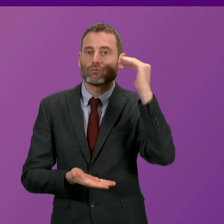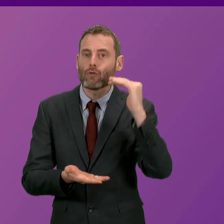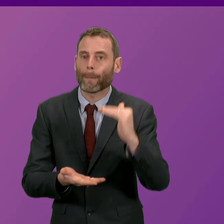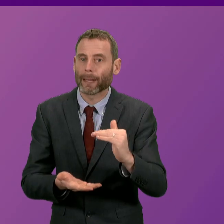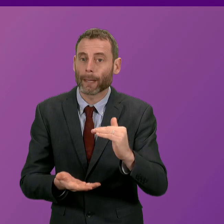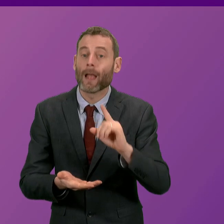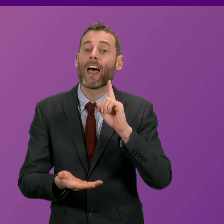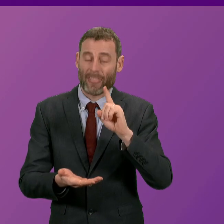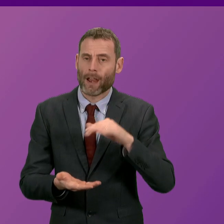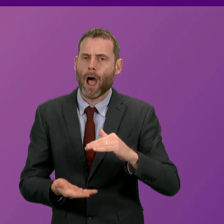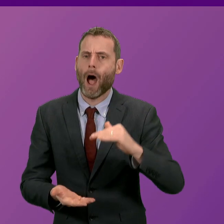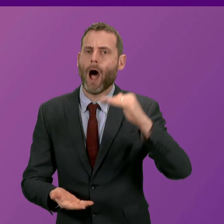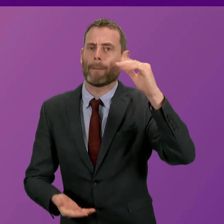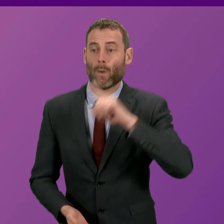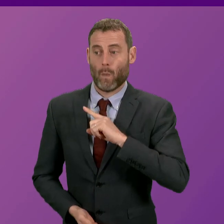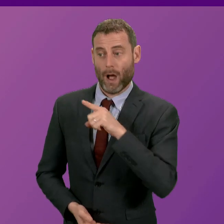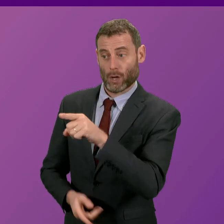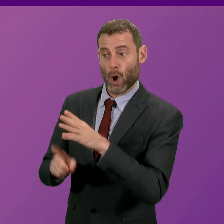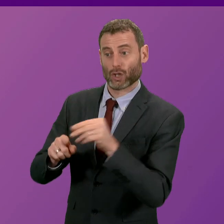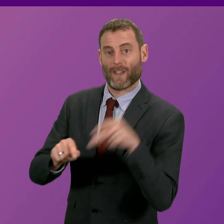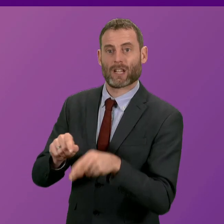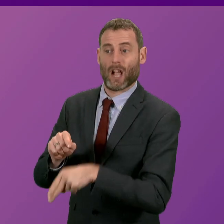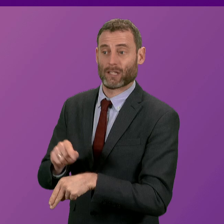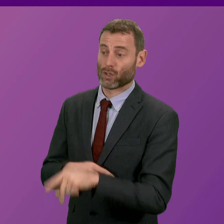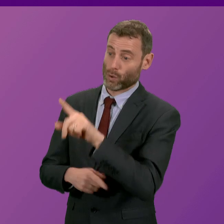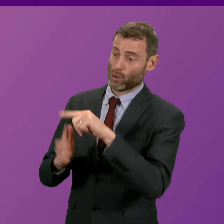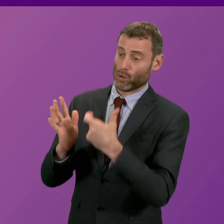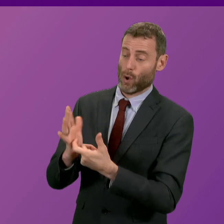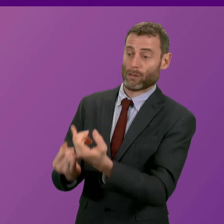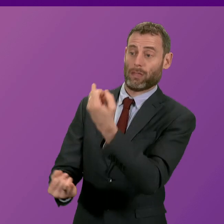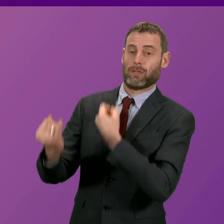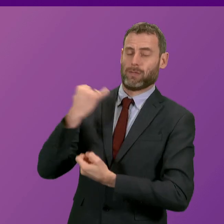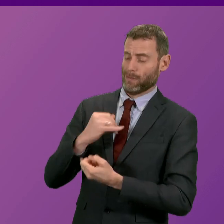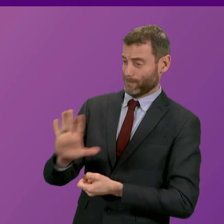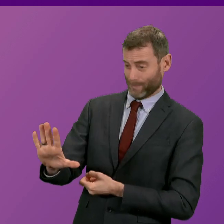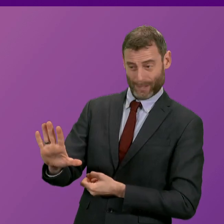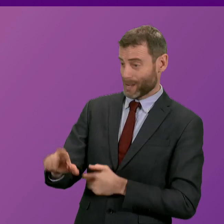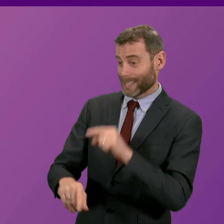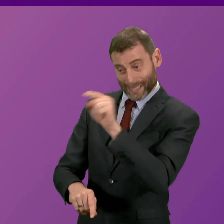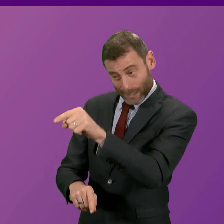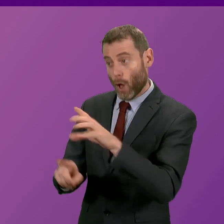the Conservatives. Dr Gulhane has no strength to put those points to me. The Tories have inflicted